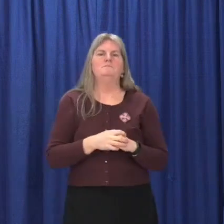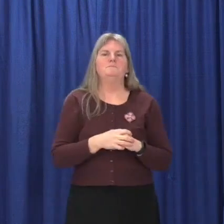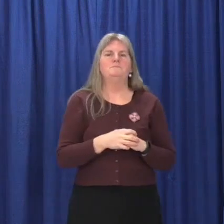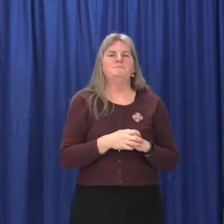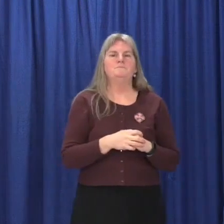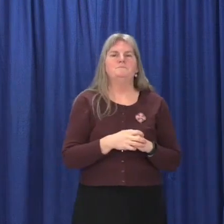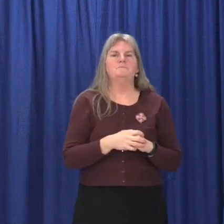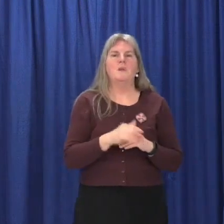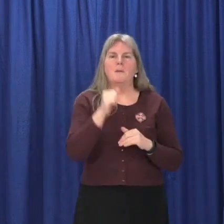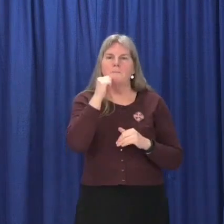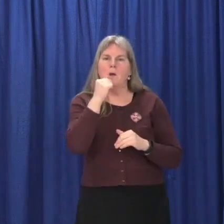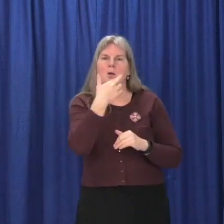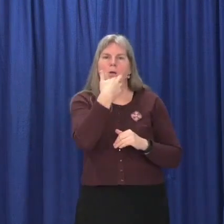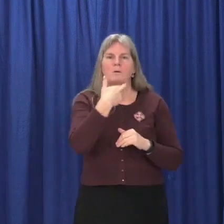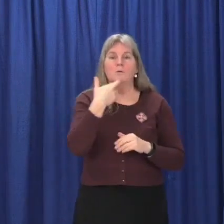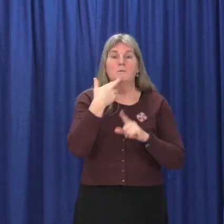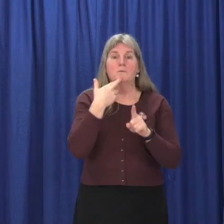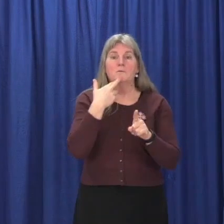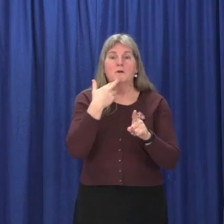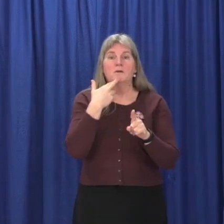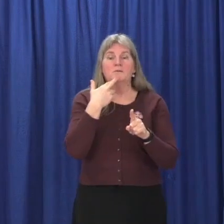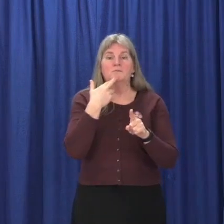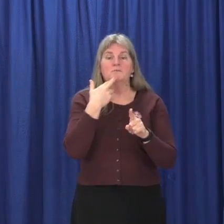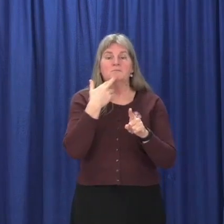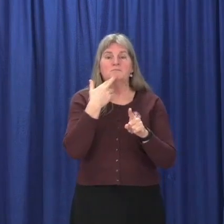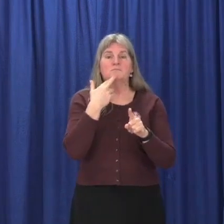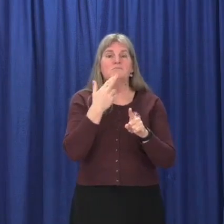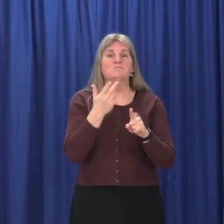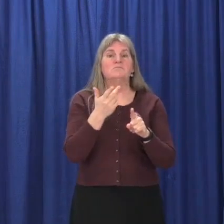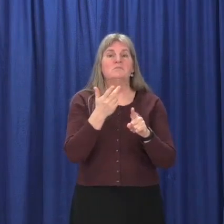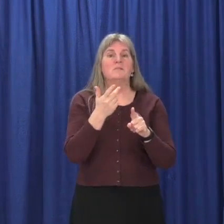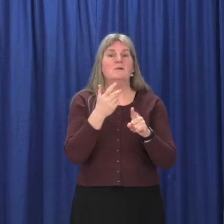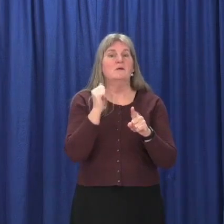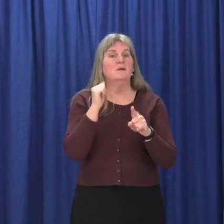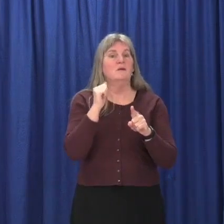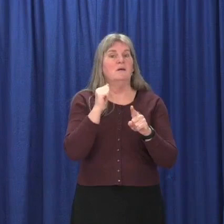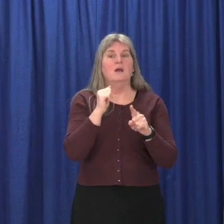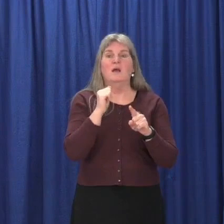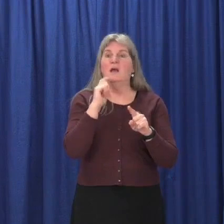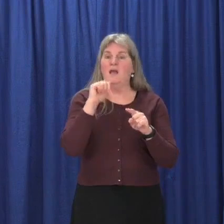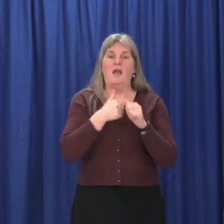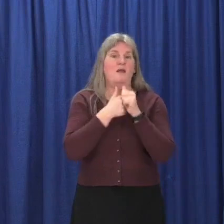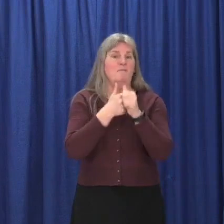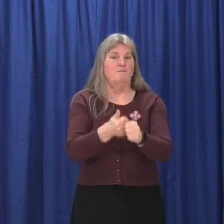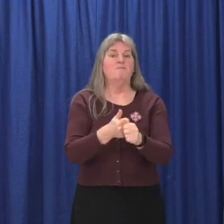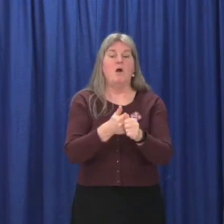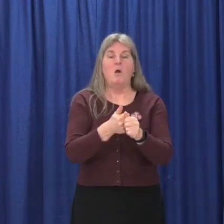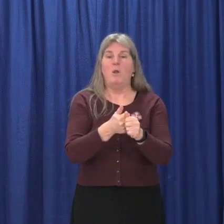Bars and restaurants will no longer be required to end in-person services at 10PM,